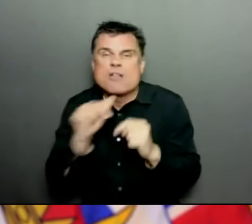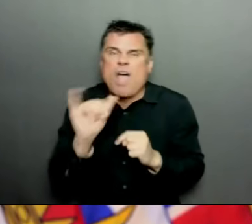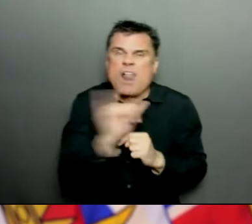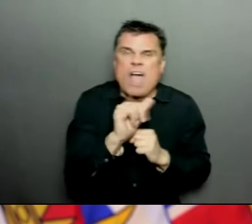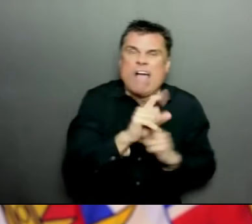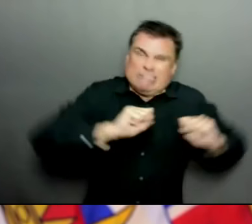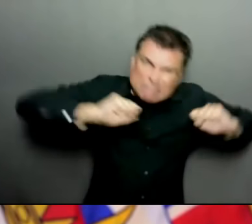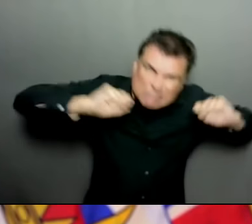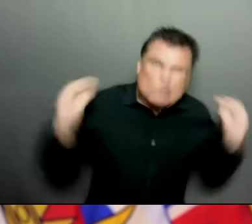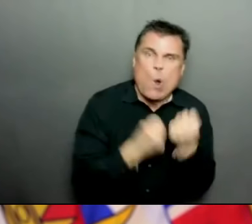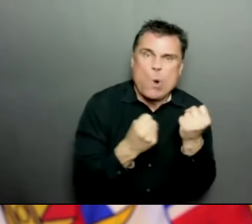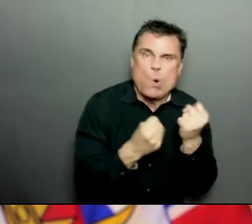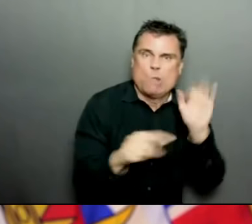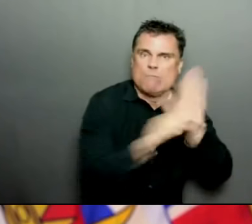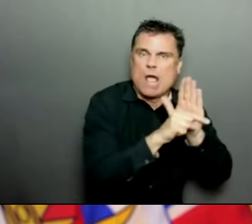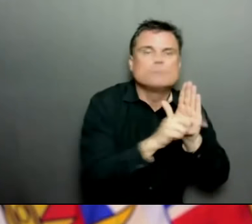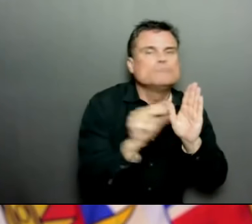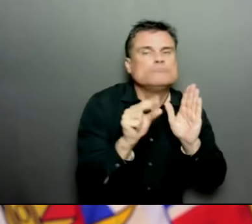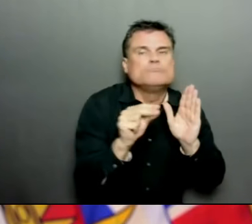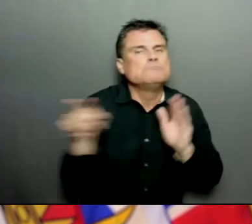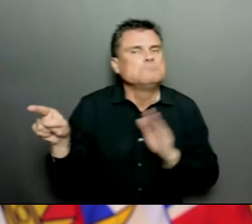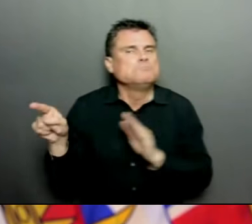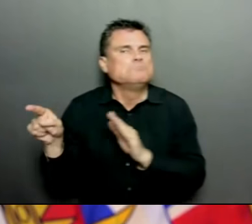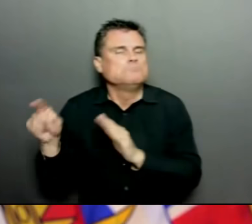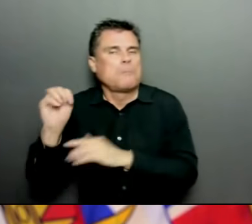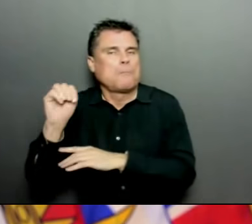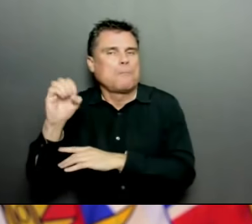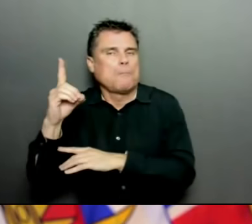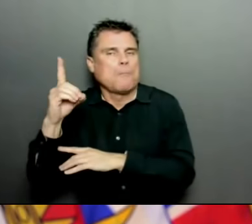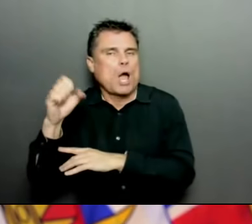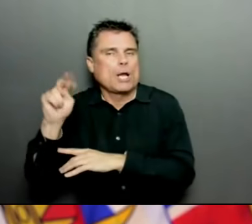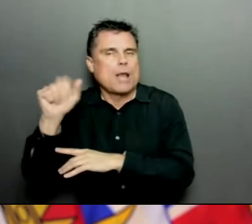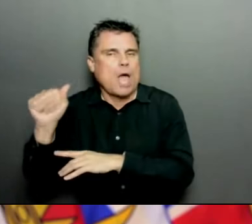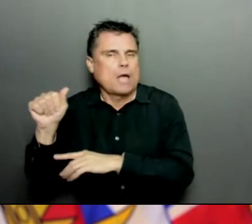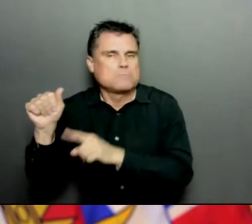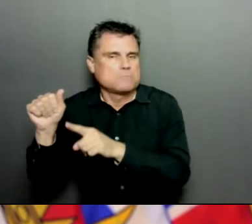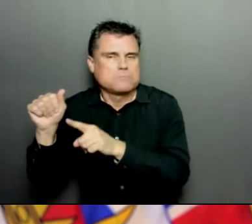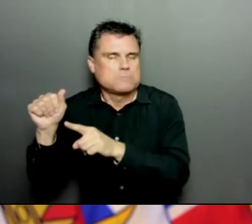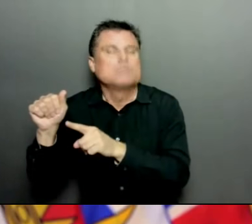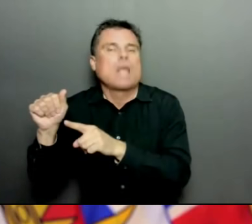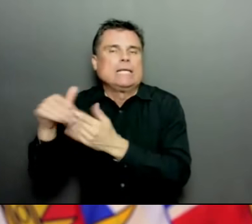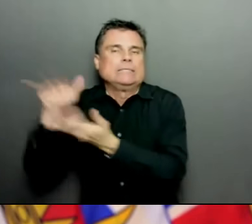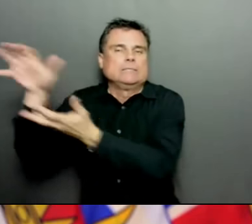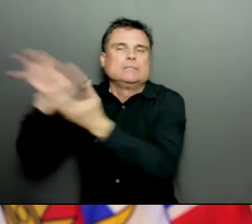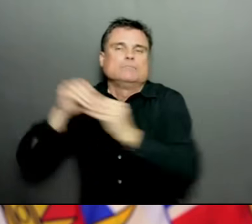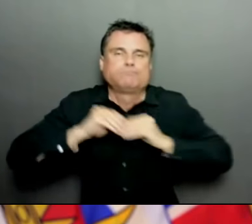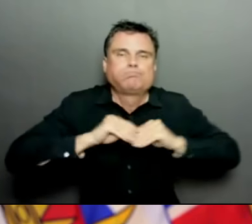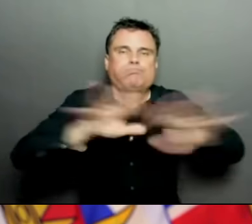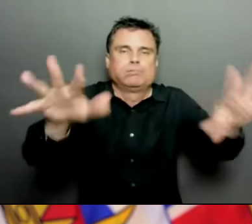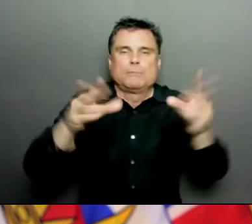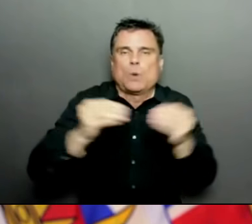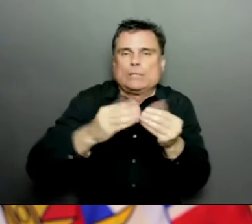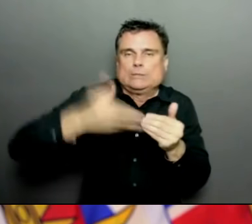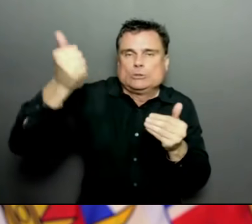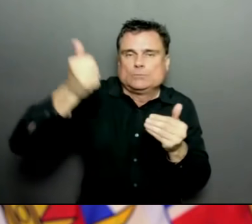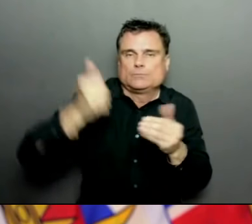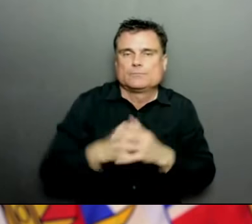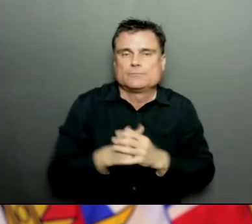There will be the first phase of how we are moving through this. To have a follow-up, Arthur? Yes, in terms of